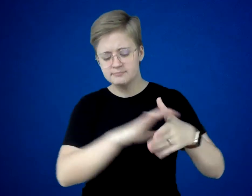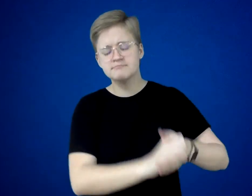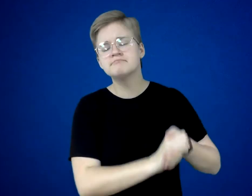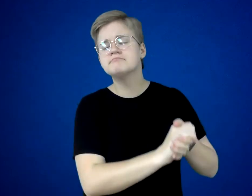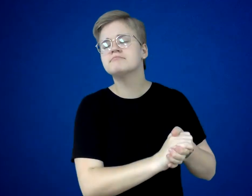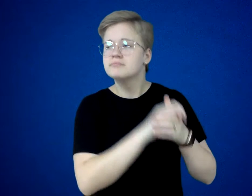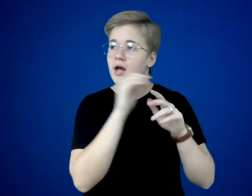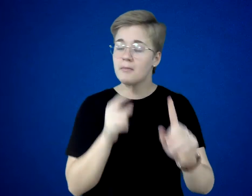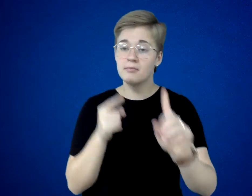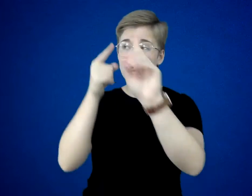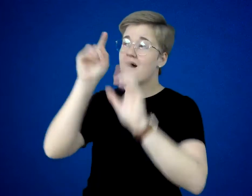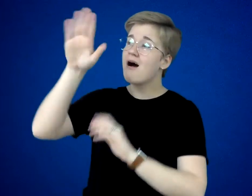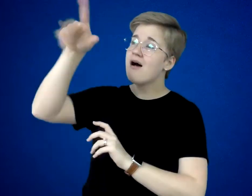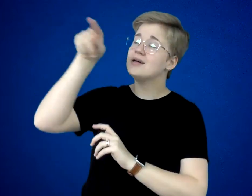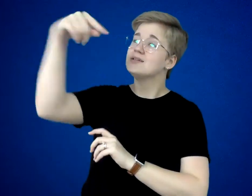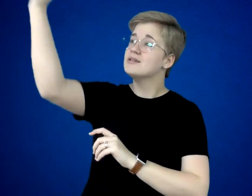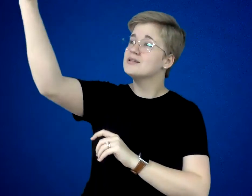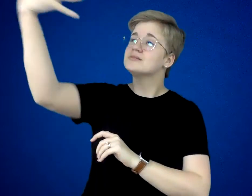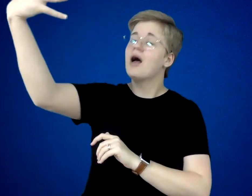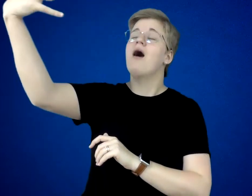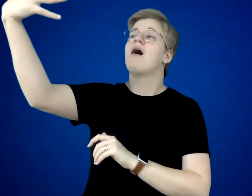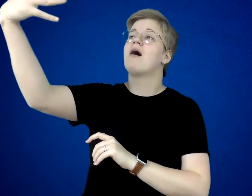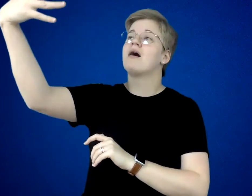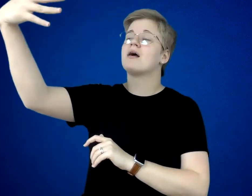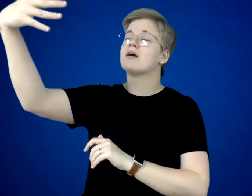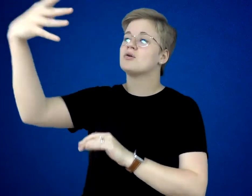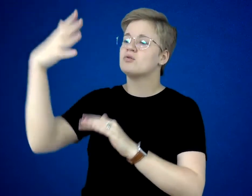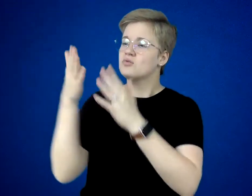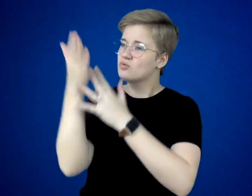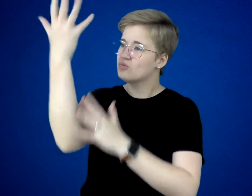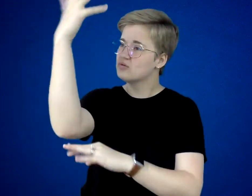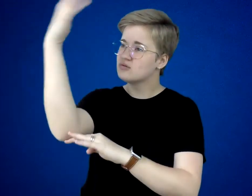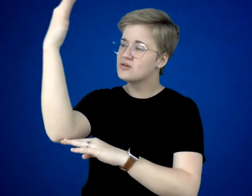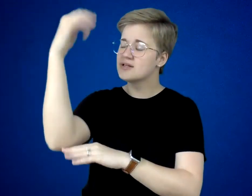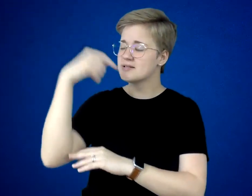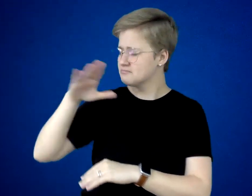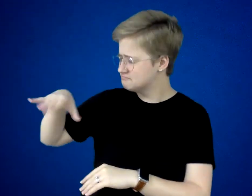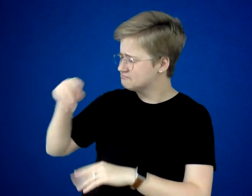through the leaves of the tree and said, “Look, Rob, I have never in my life seen